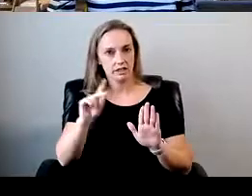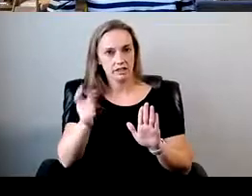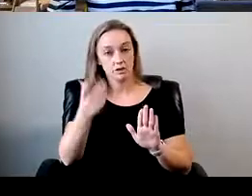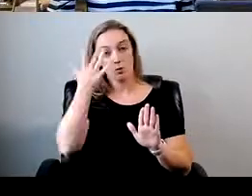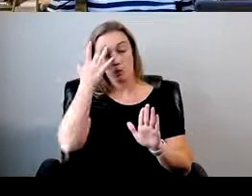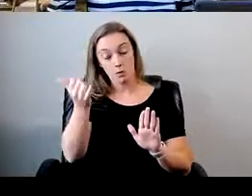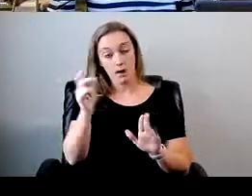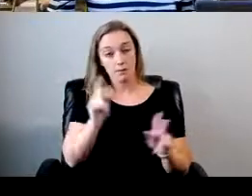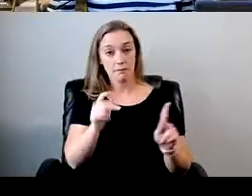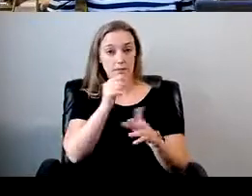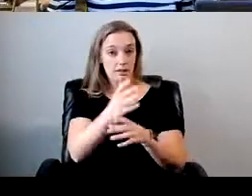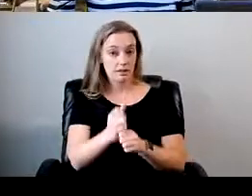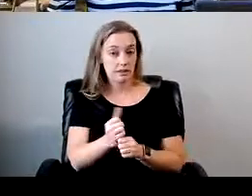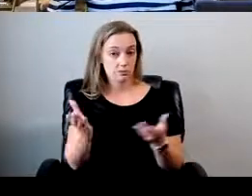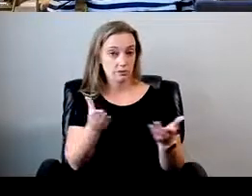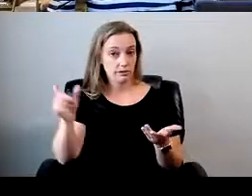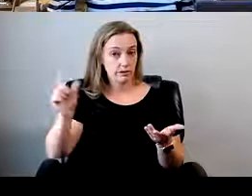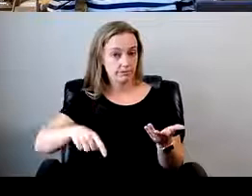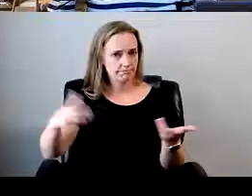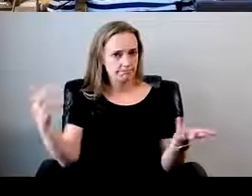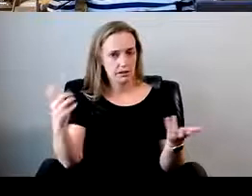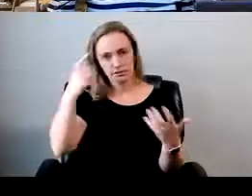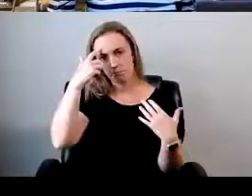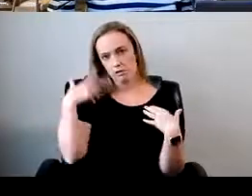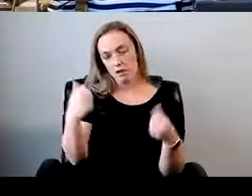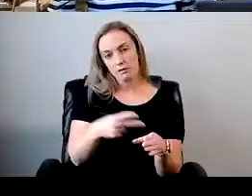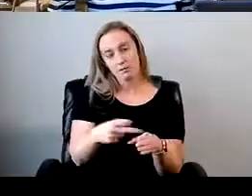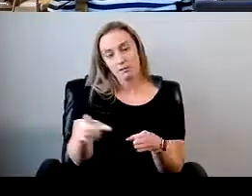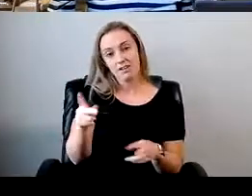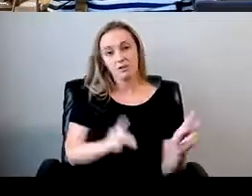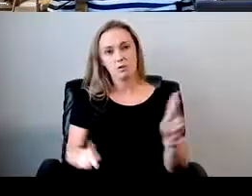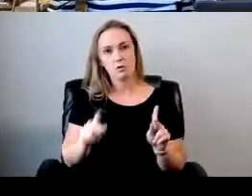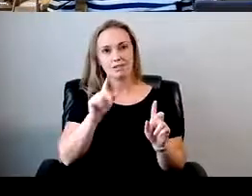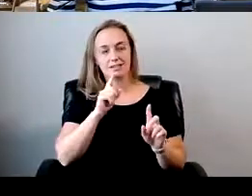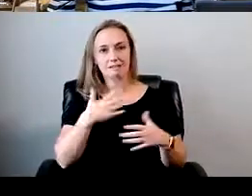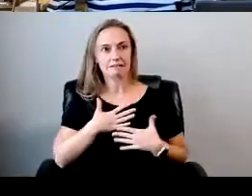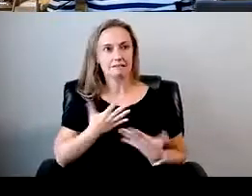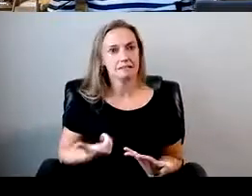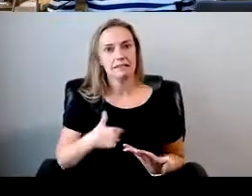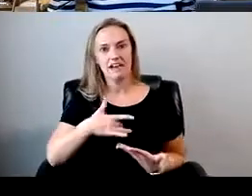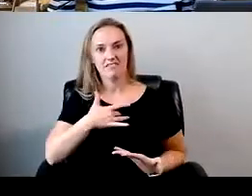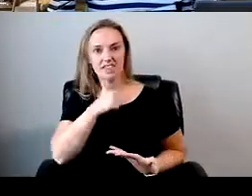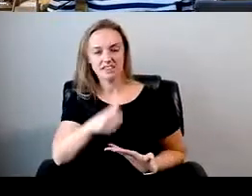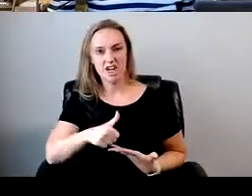the services they need is that mental health professionals report not feeling confidence in serving this population.